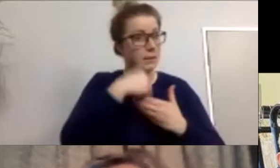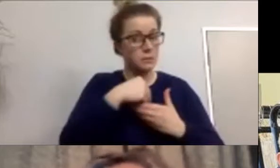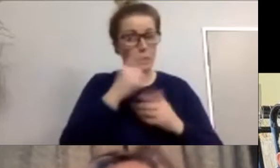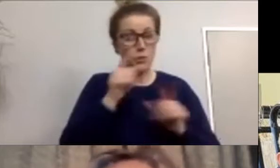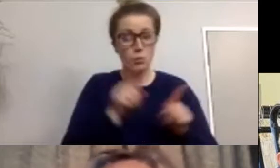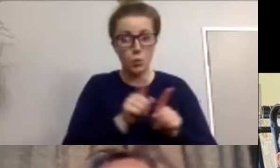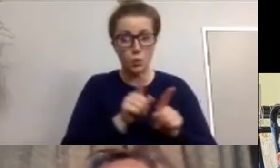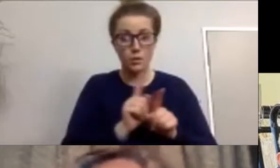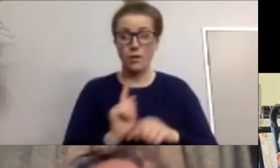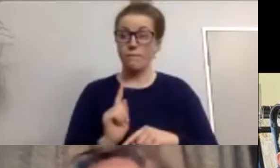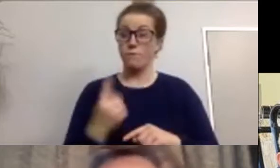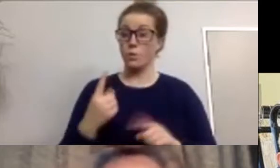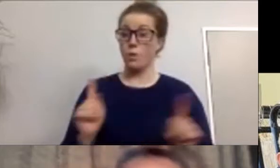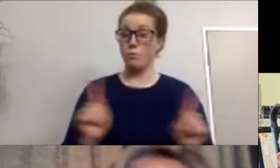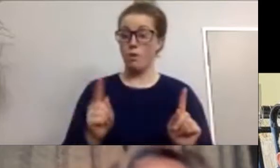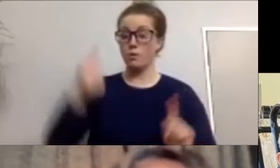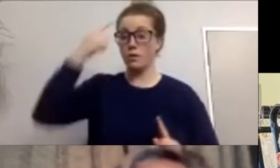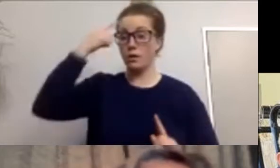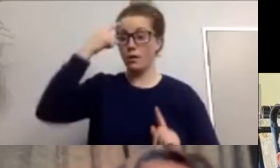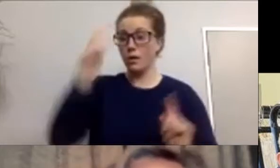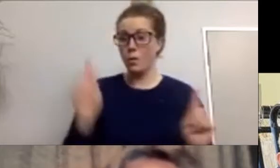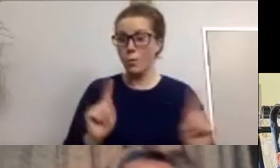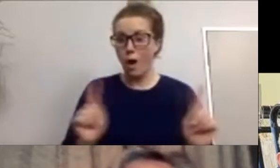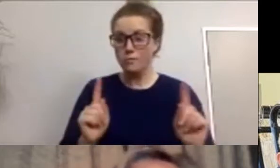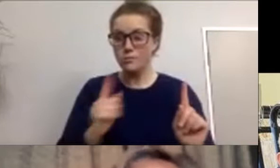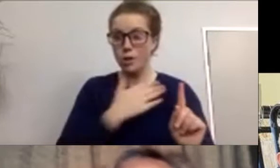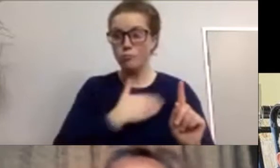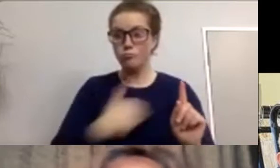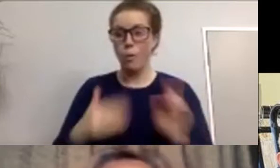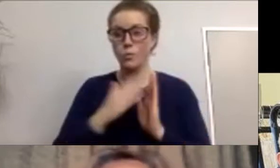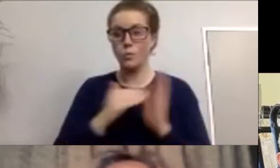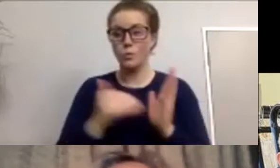first one that came to my mind was the Royal New Zealand Ballet always offered tour